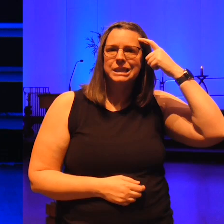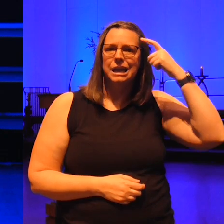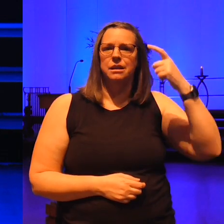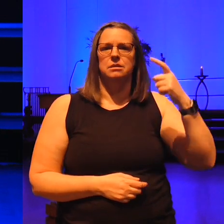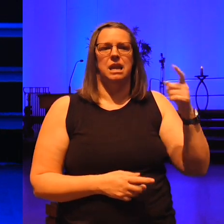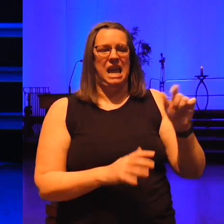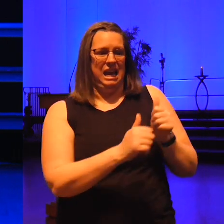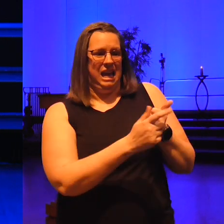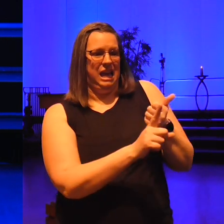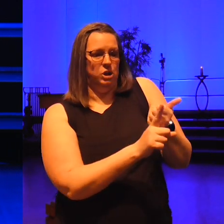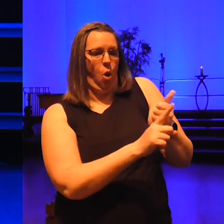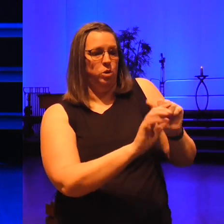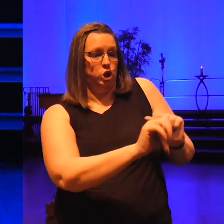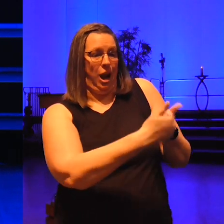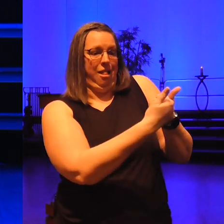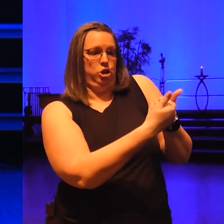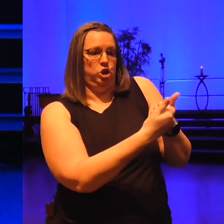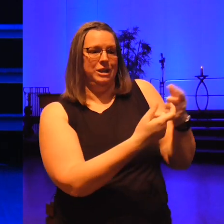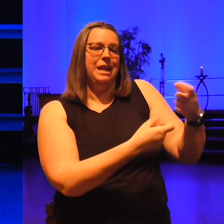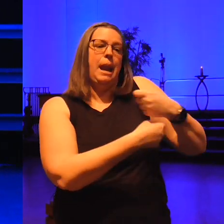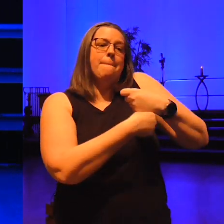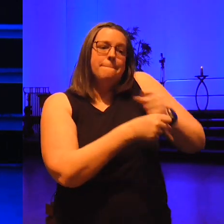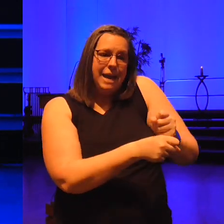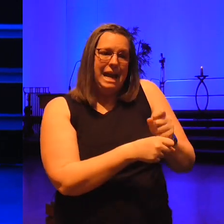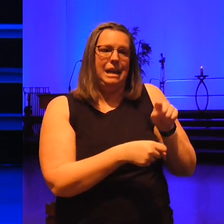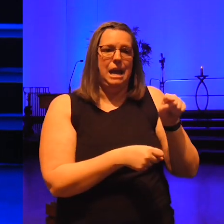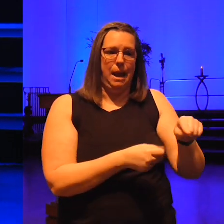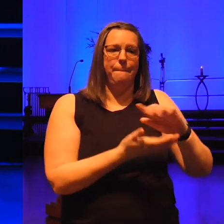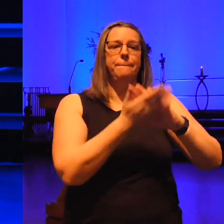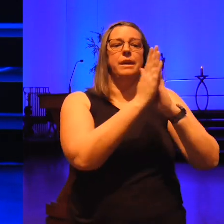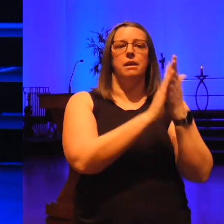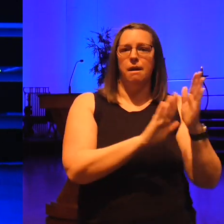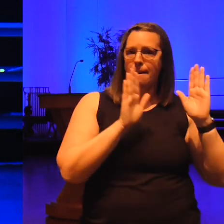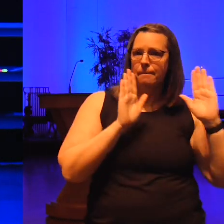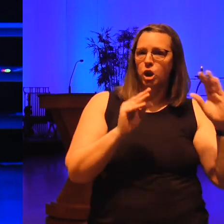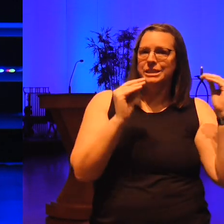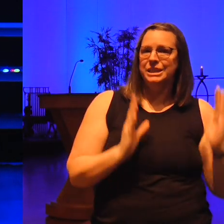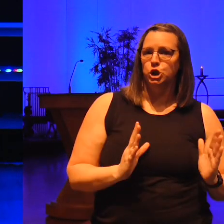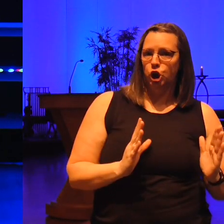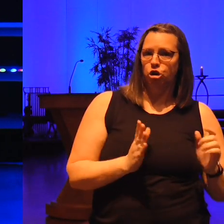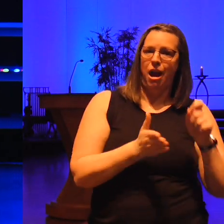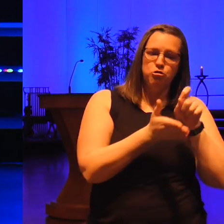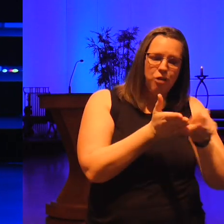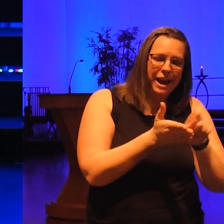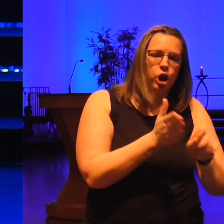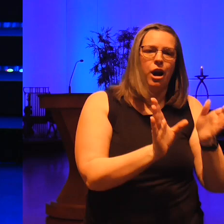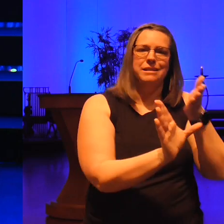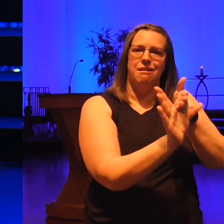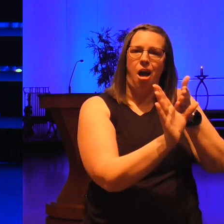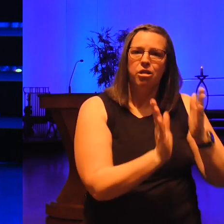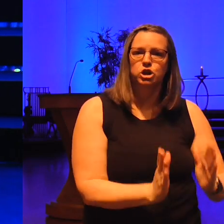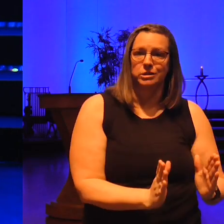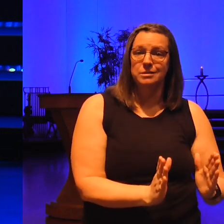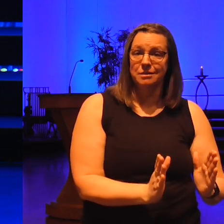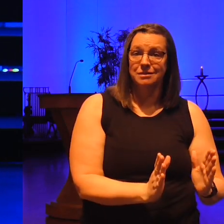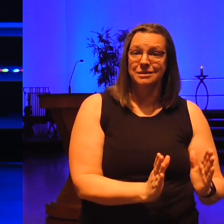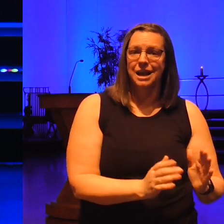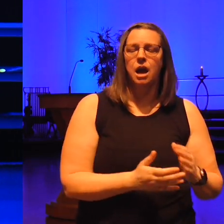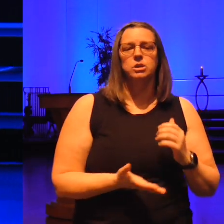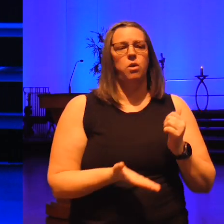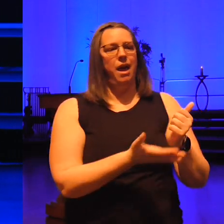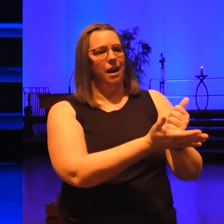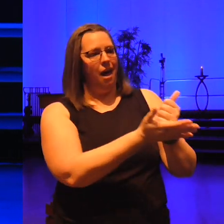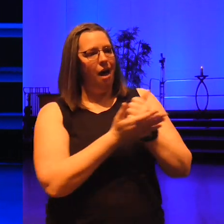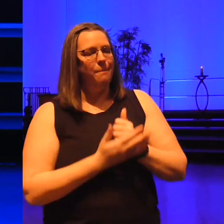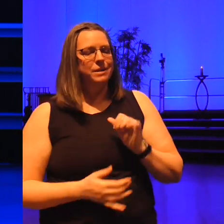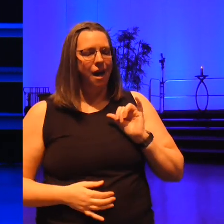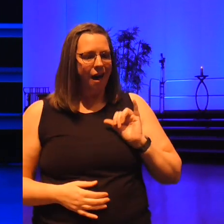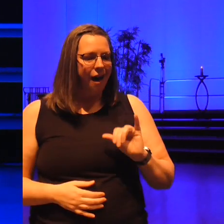wonderful teacher and writer and psychologist and it helped me to conclude uh that there are two